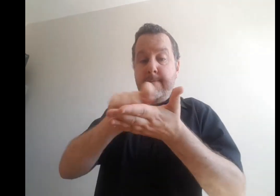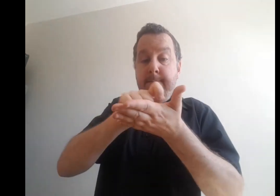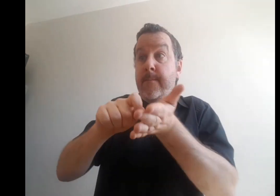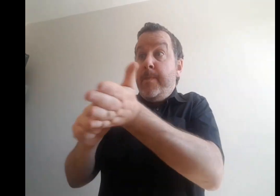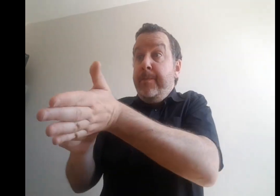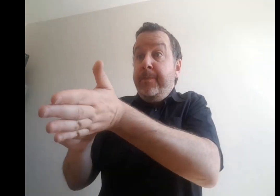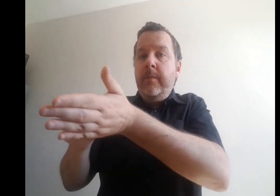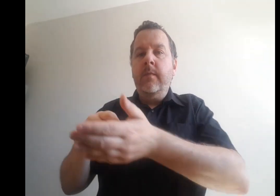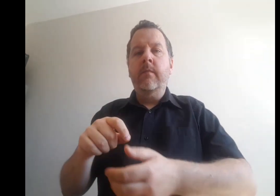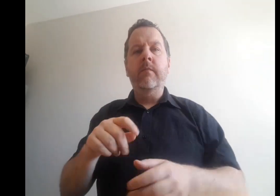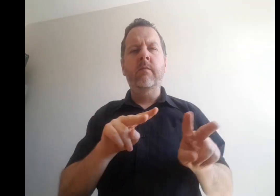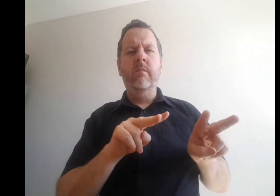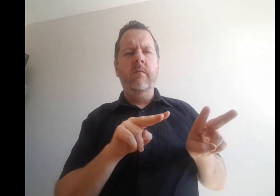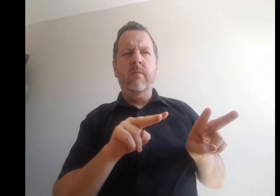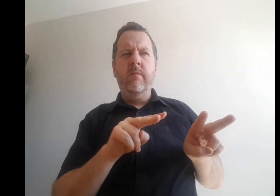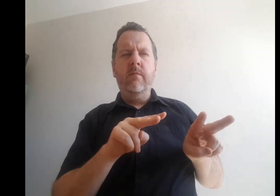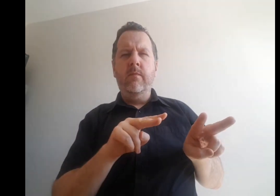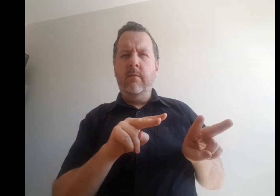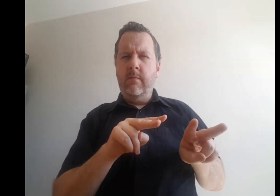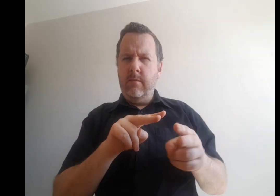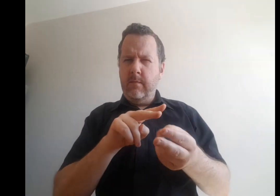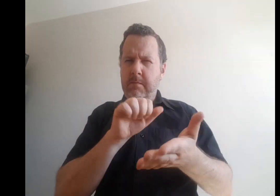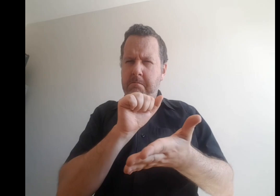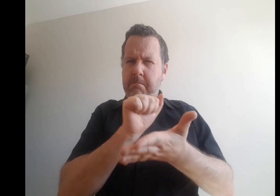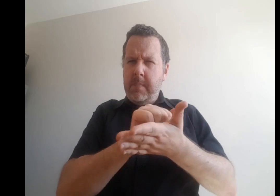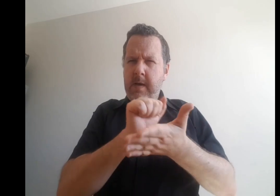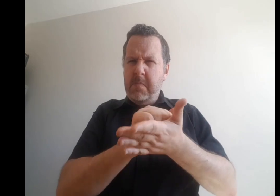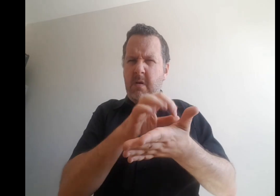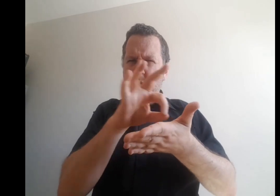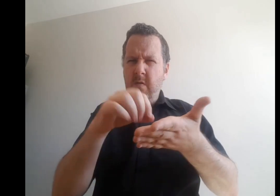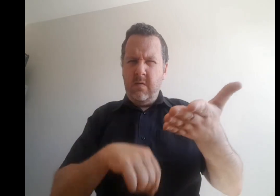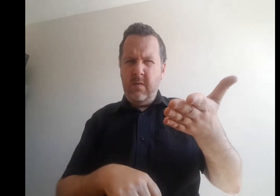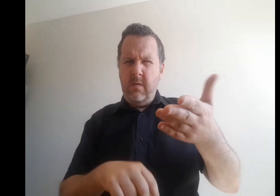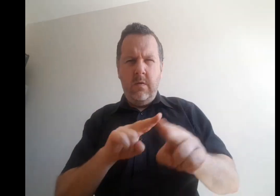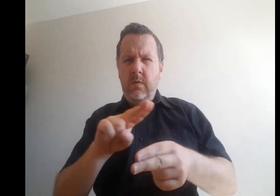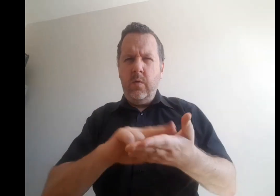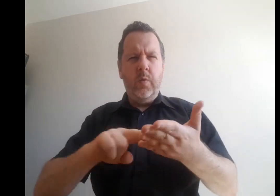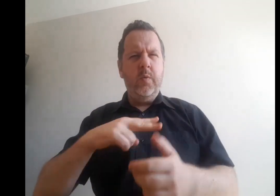Because of the fact he was using pen and paper, he wasn't using his voice -